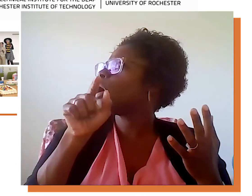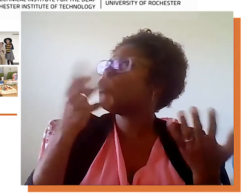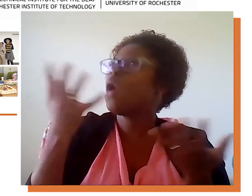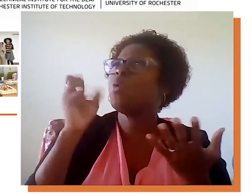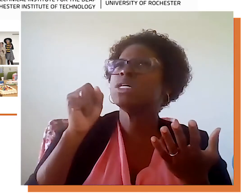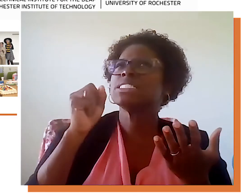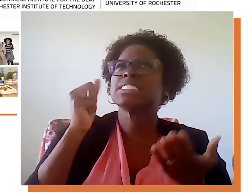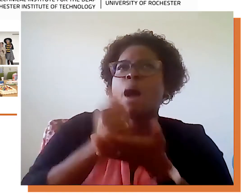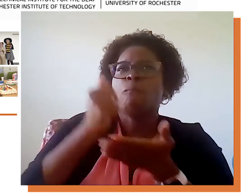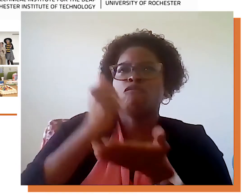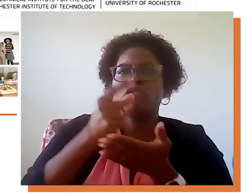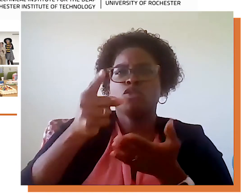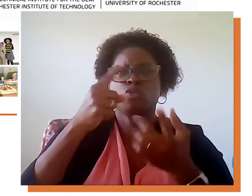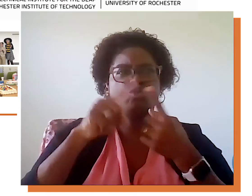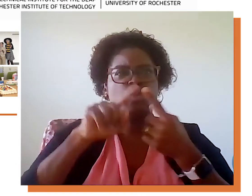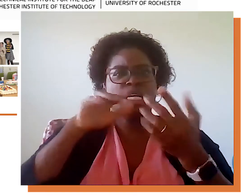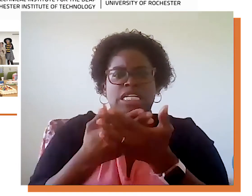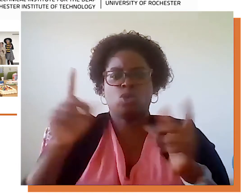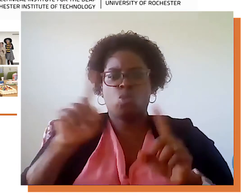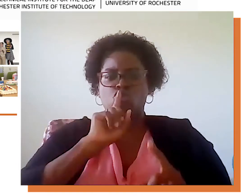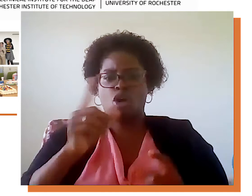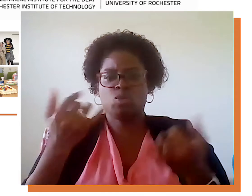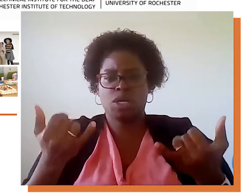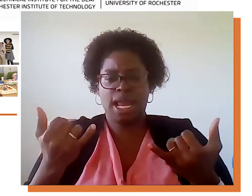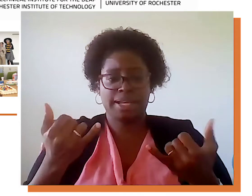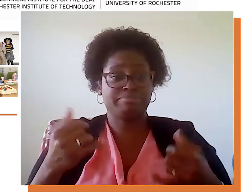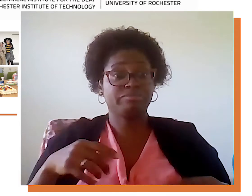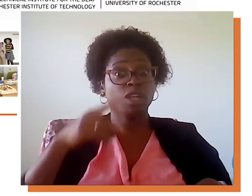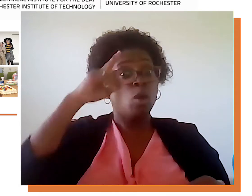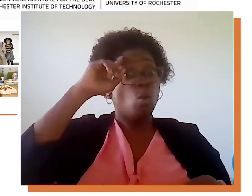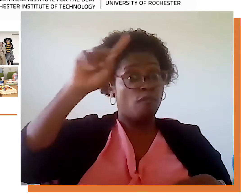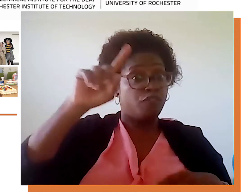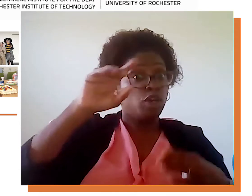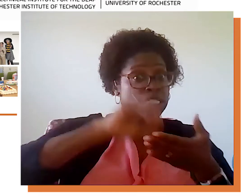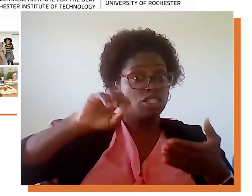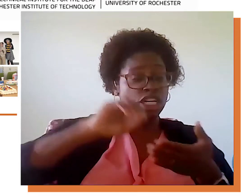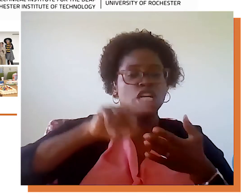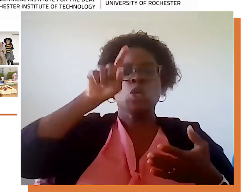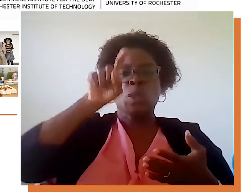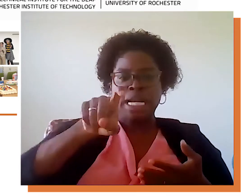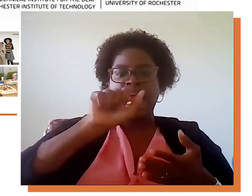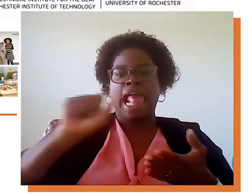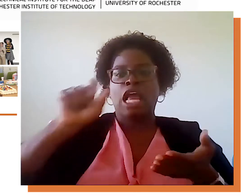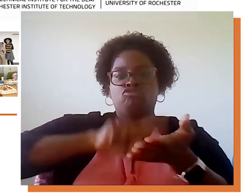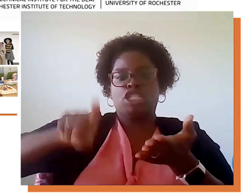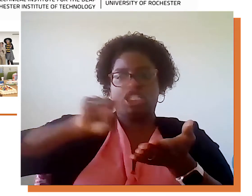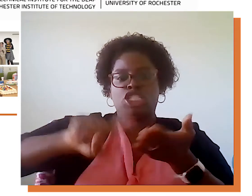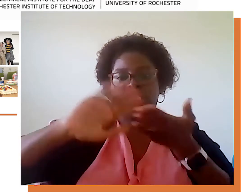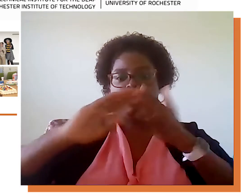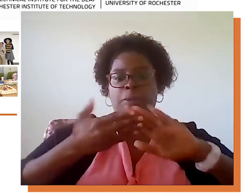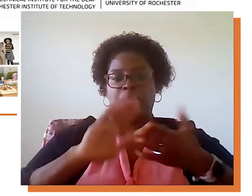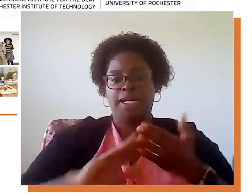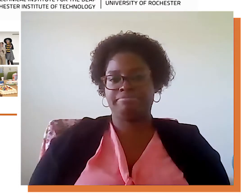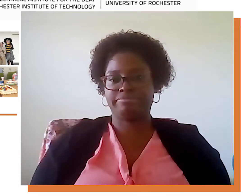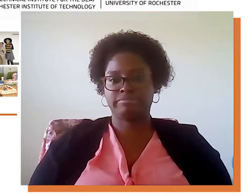"What was the most helpful thing to me to get me to where I am today?" For a dissertation, it's a research community.